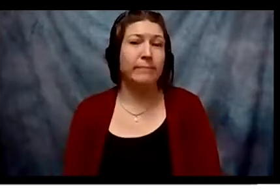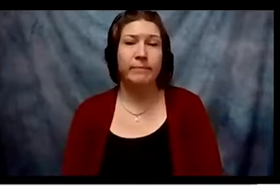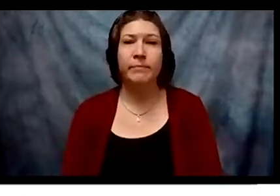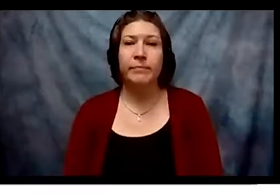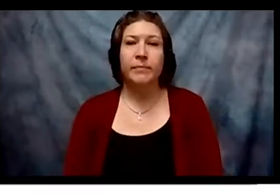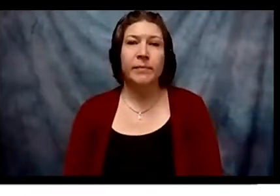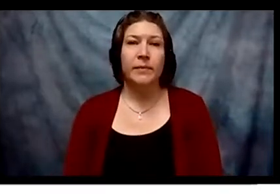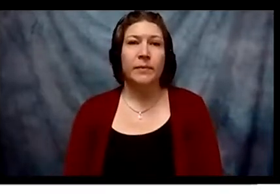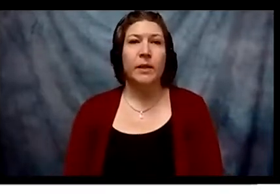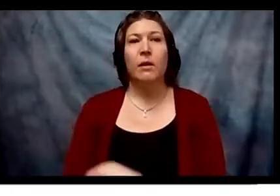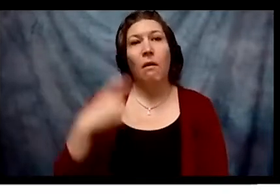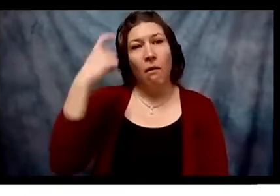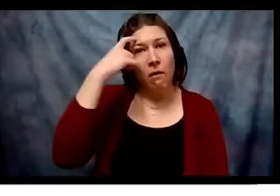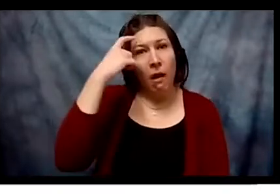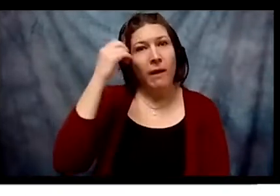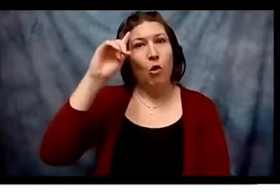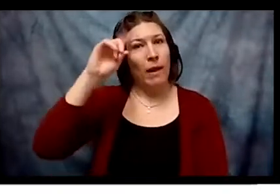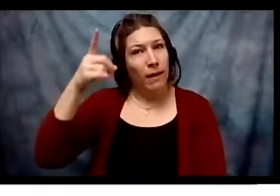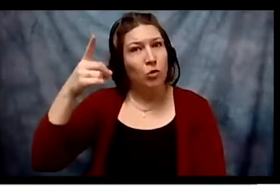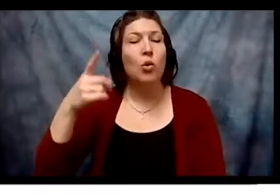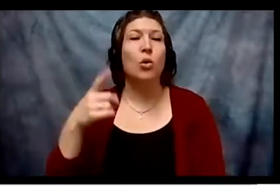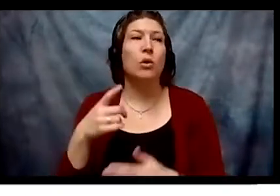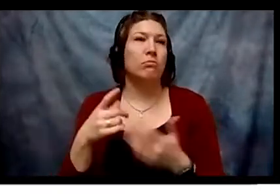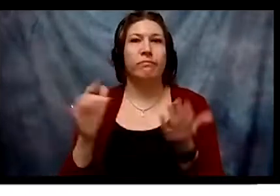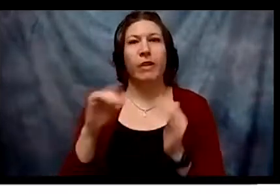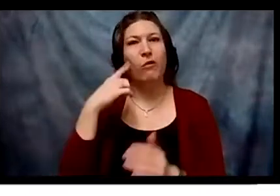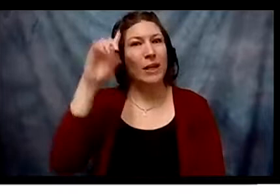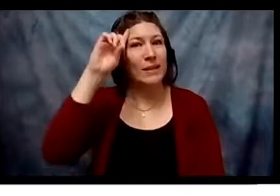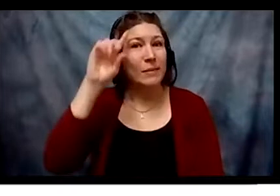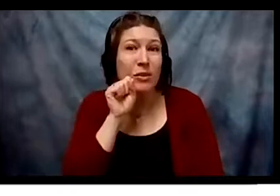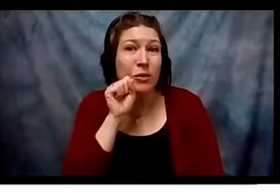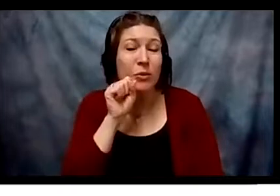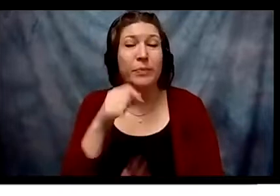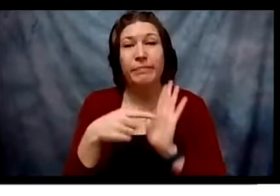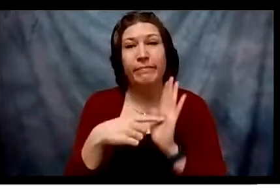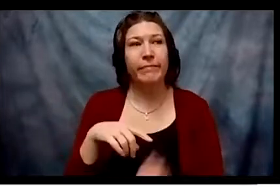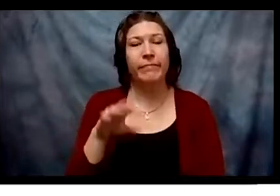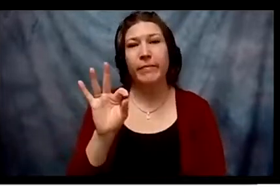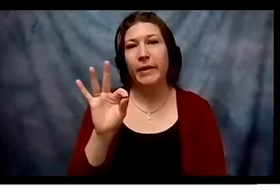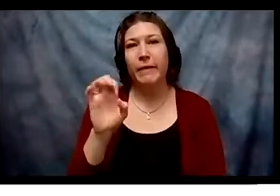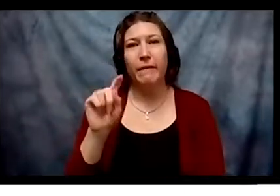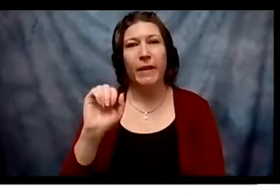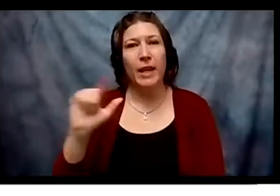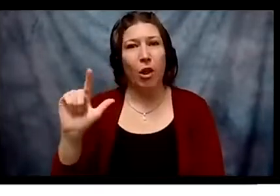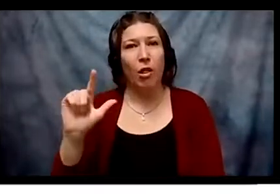cognitive or intellectual like Down syndrome, and Fetal Alcohol Spectrum.